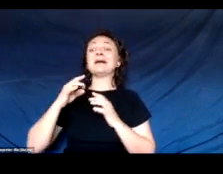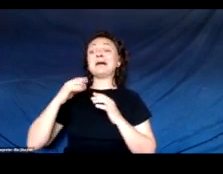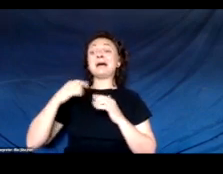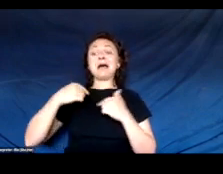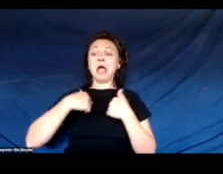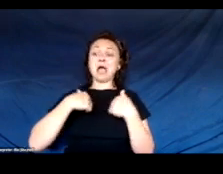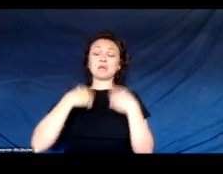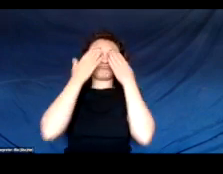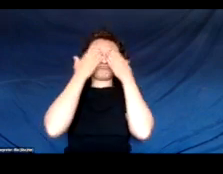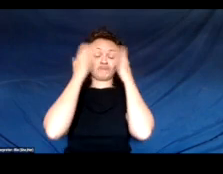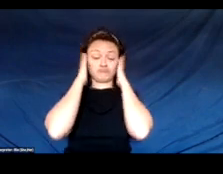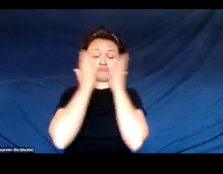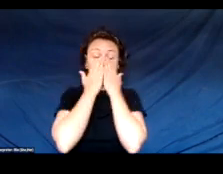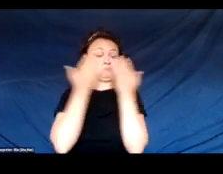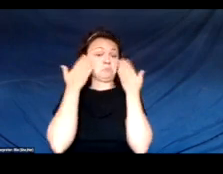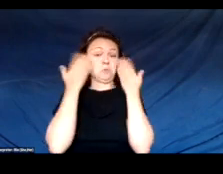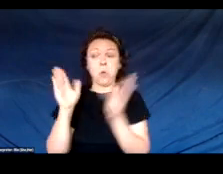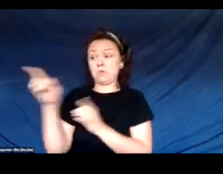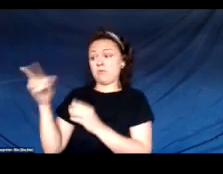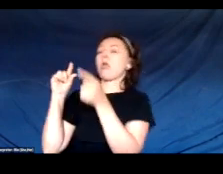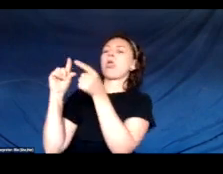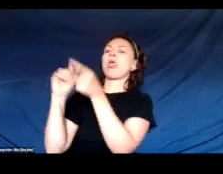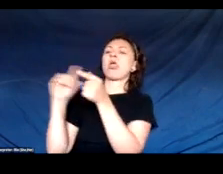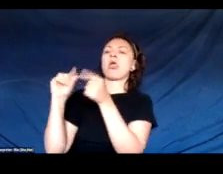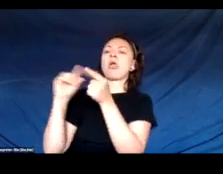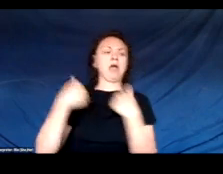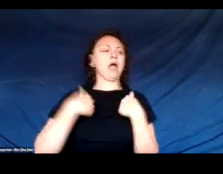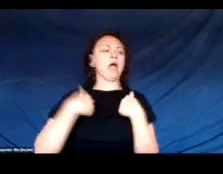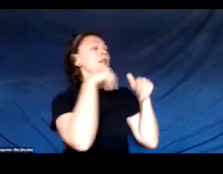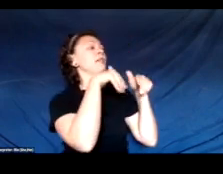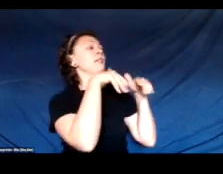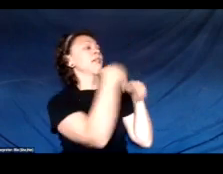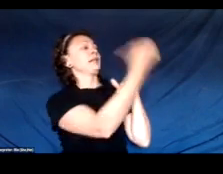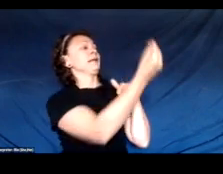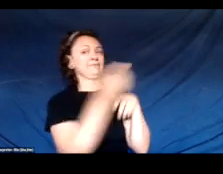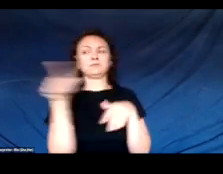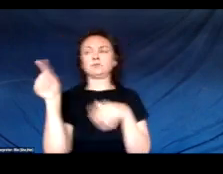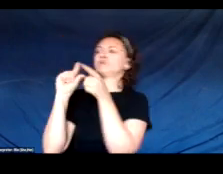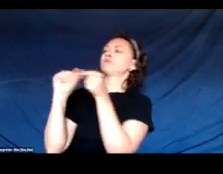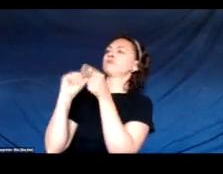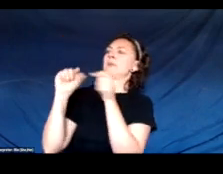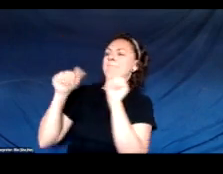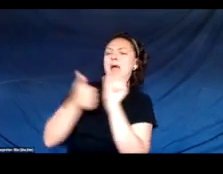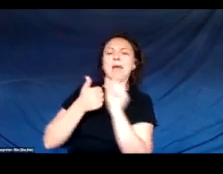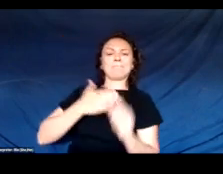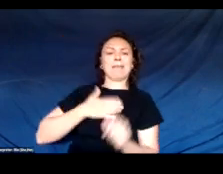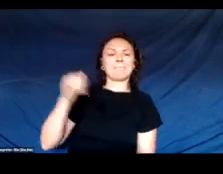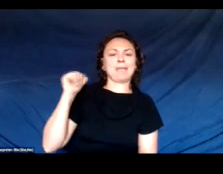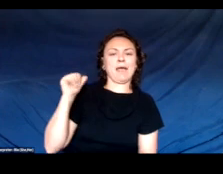So when, when my church found out